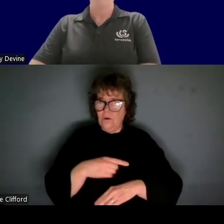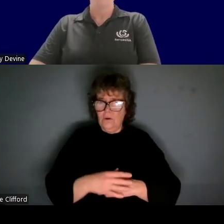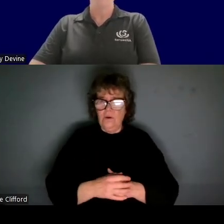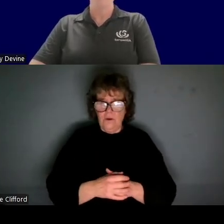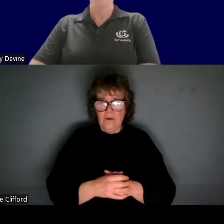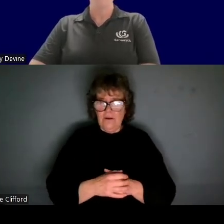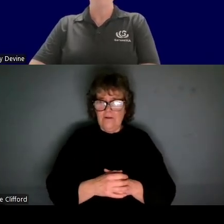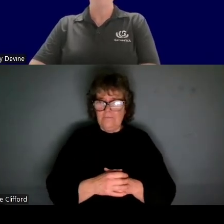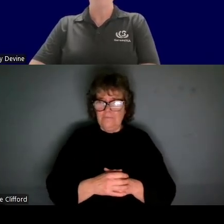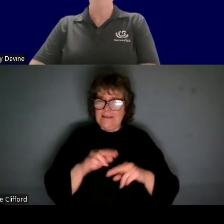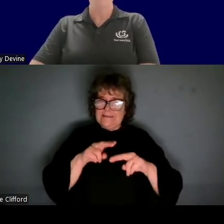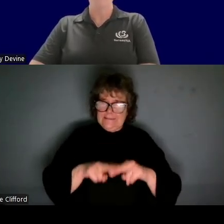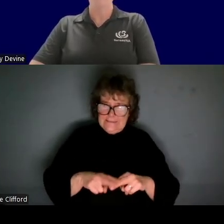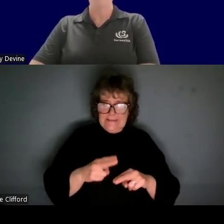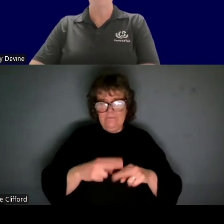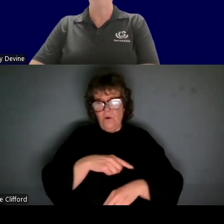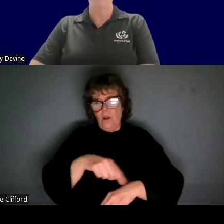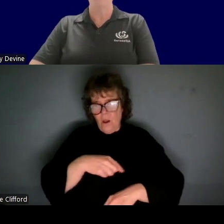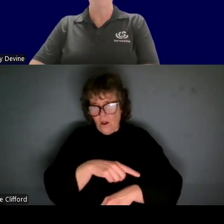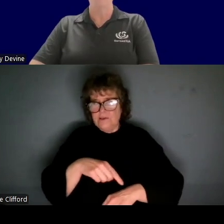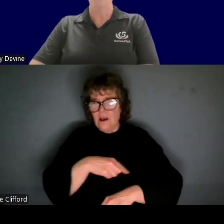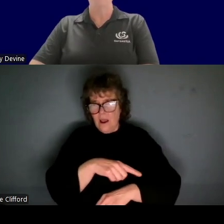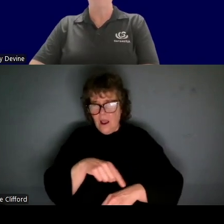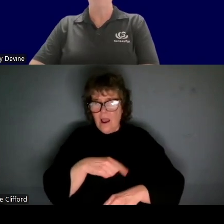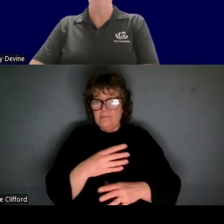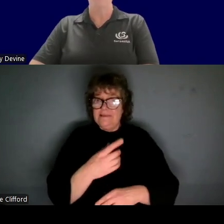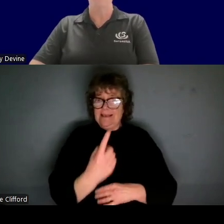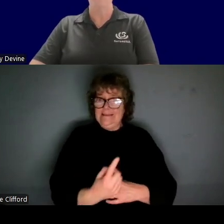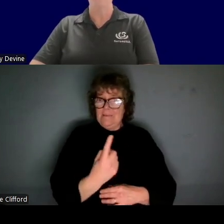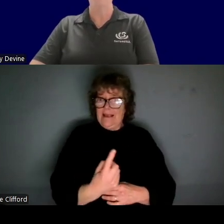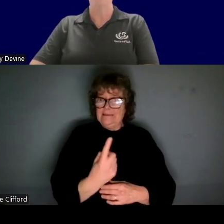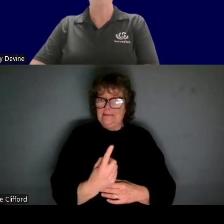sitting down for long periods of time is an independent action which may provide a sense